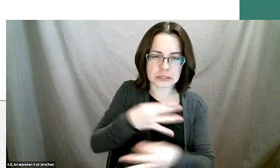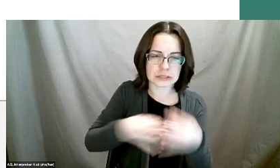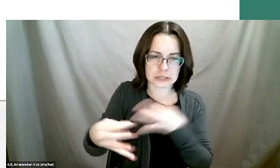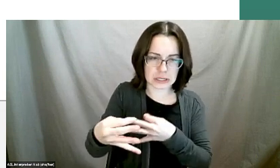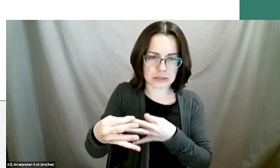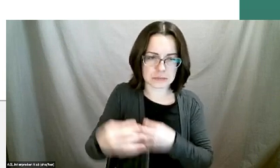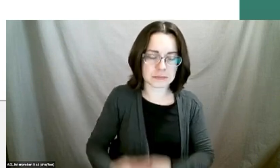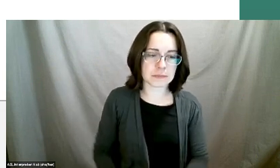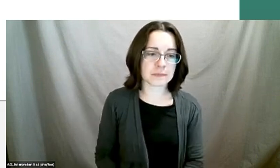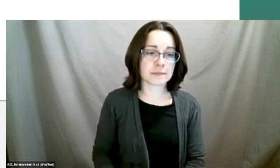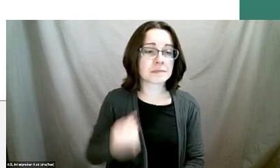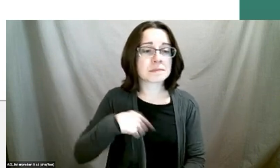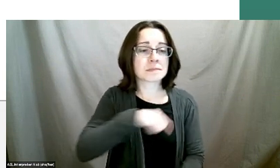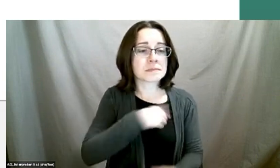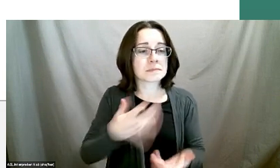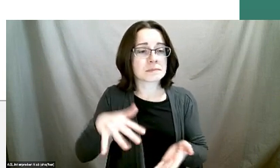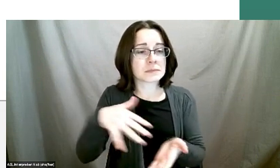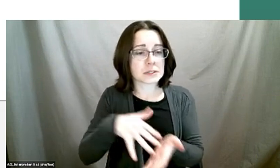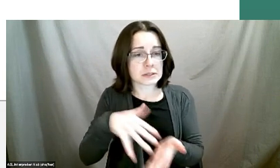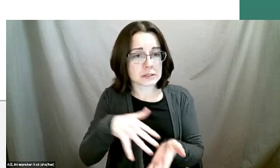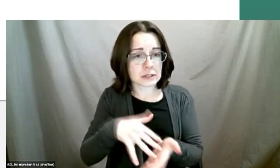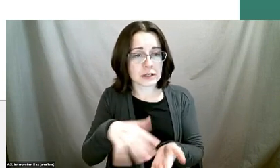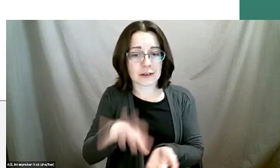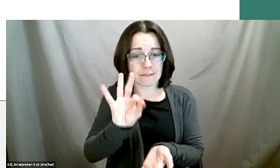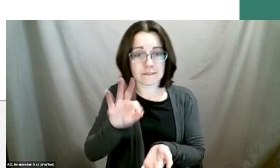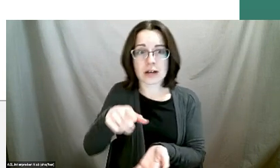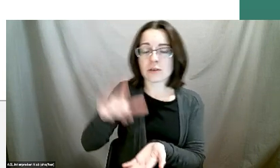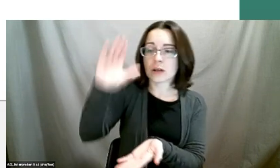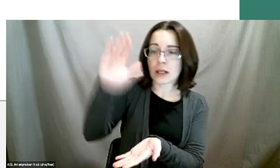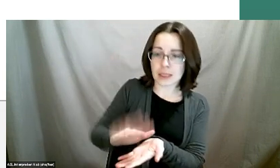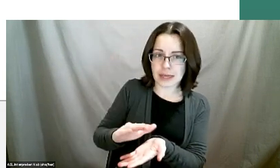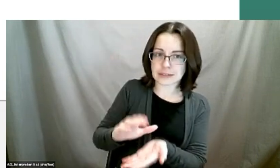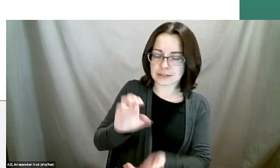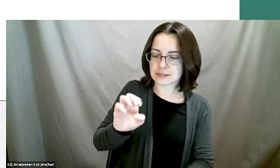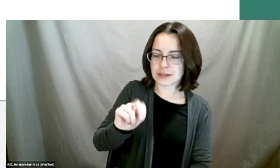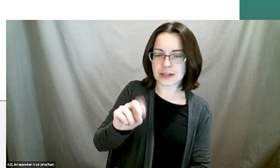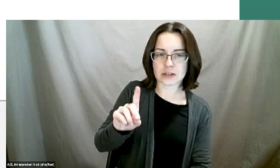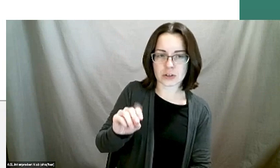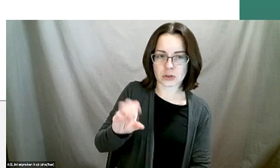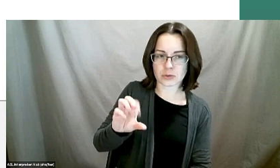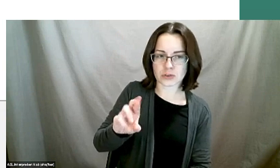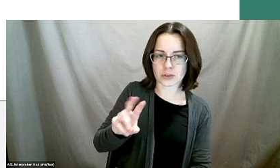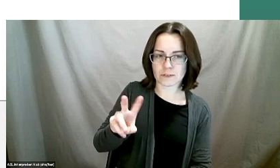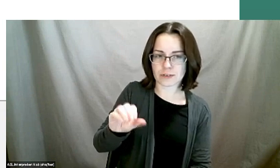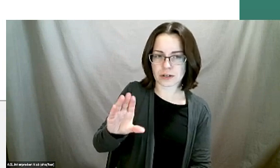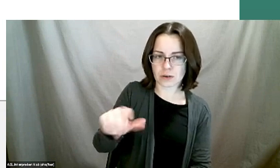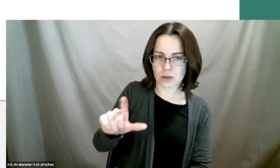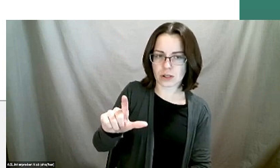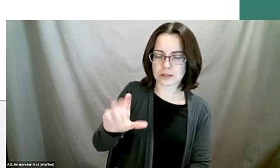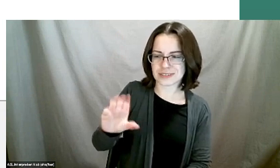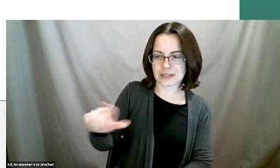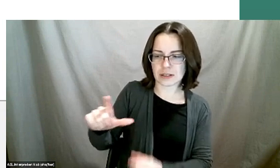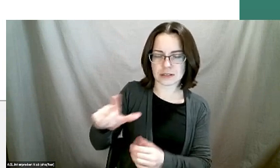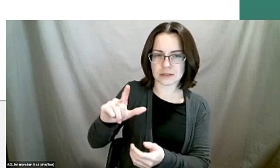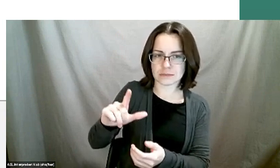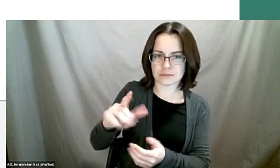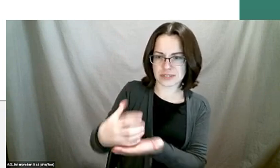some decrease in the rate of cervical cell capture, the pap smears are adequate and sufficient.